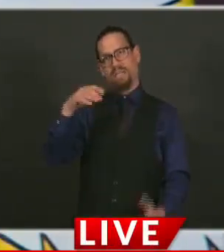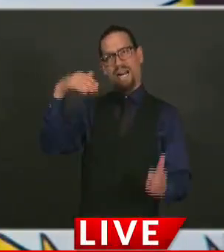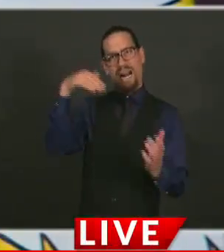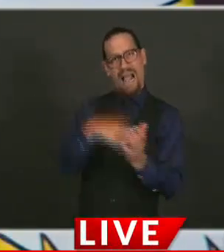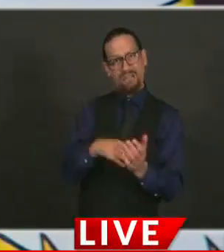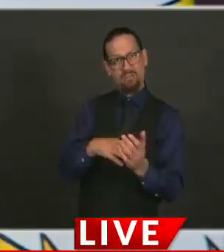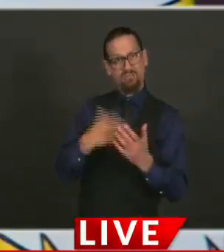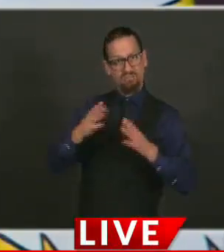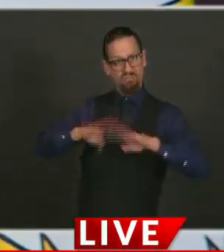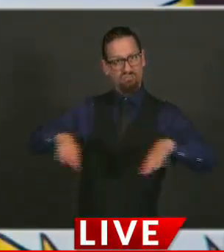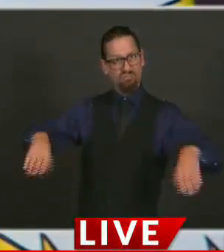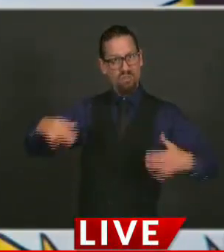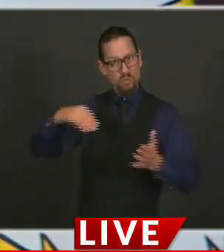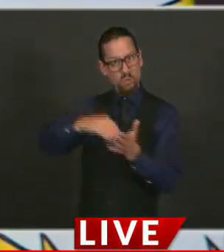IN SOME WAYS, YES.